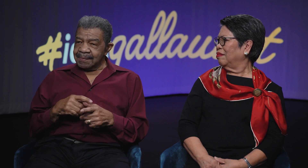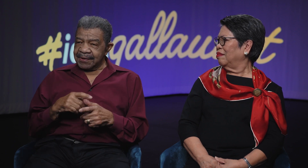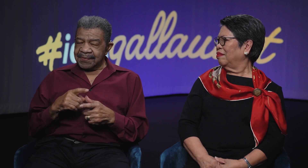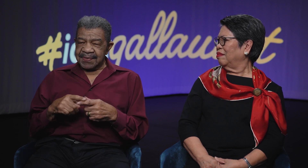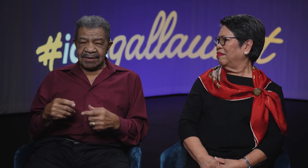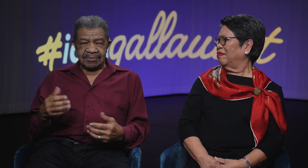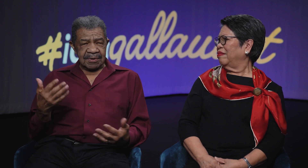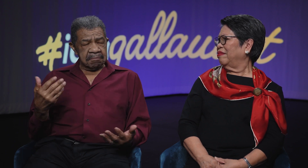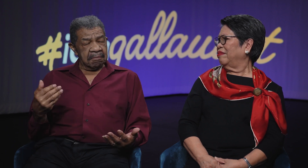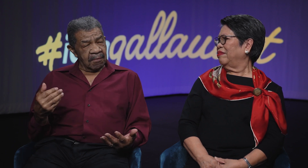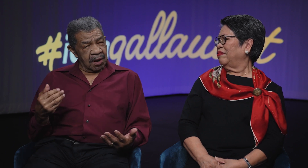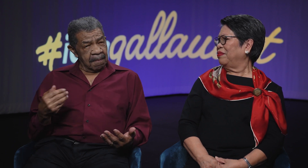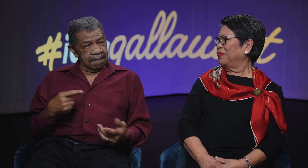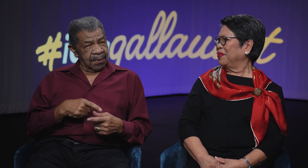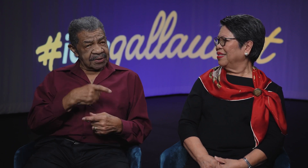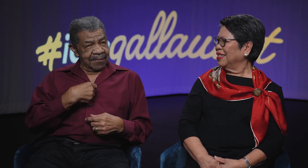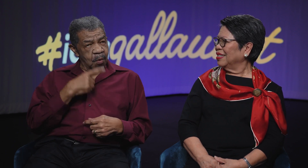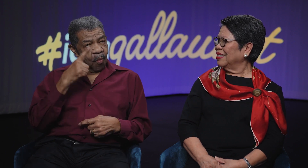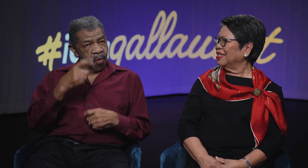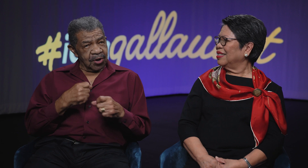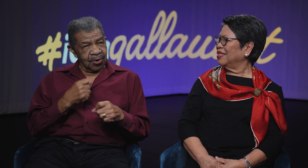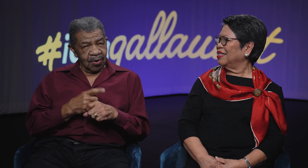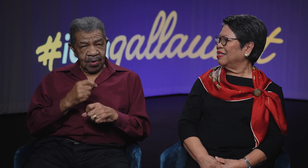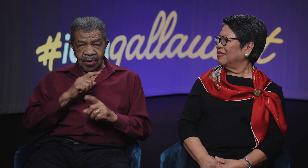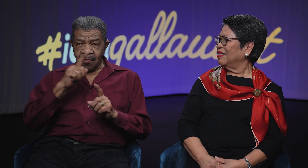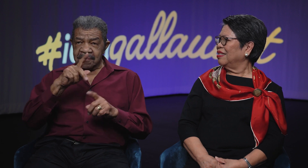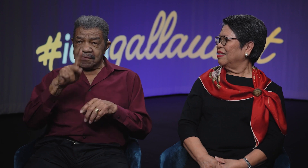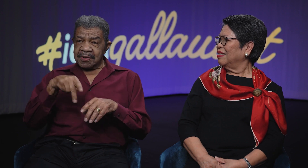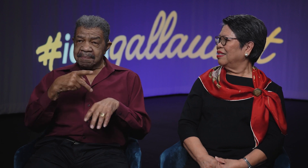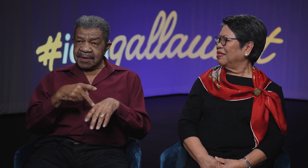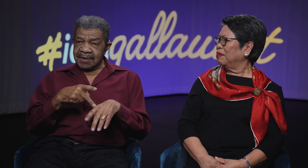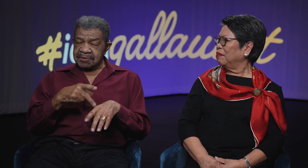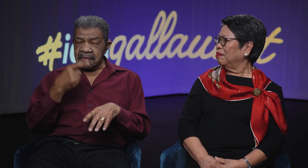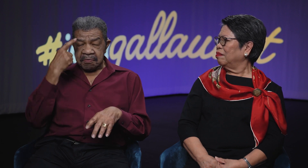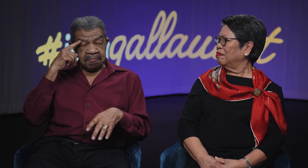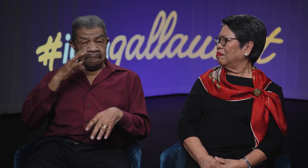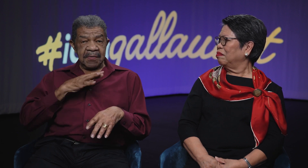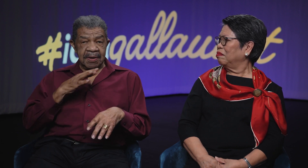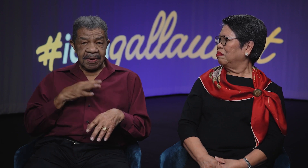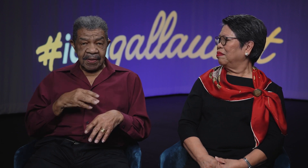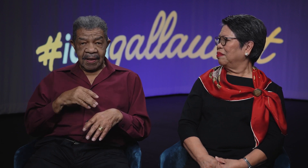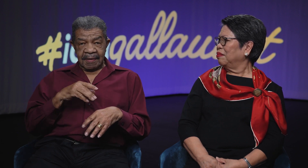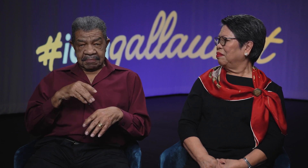She gave me a year to go to the Philippines and I thought that's fine.